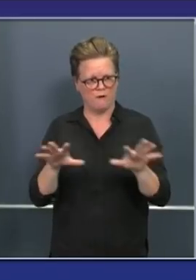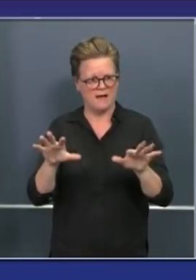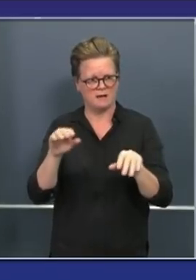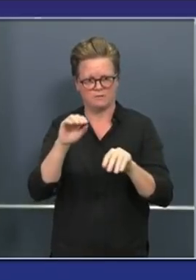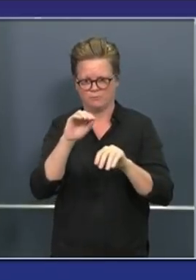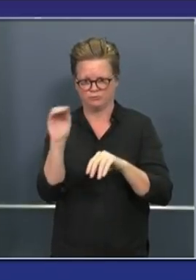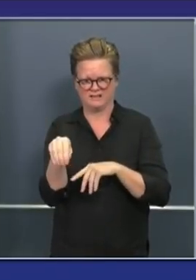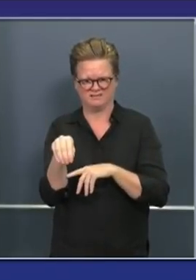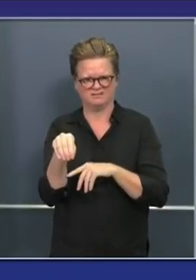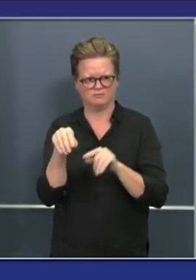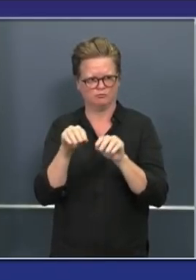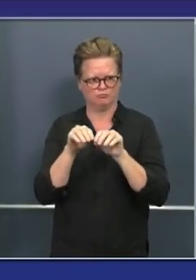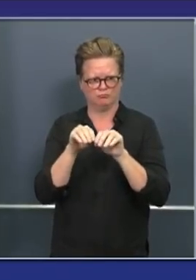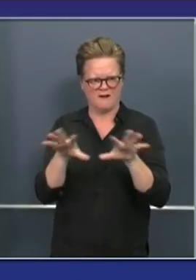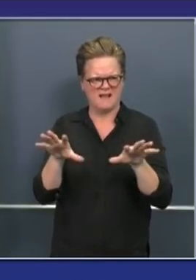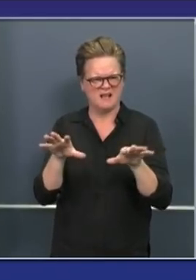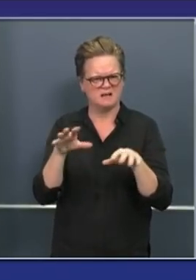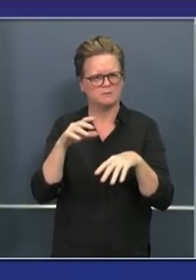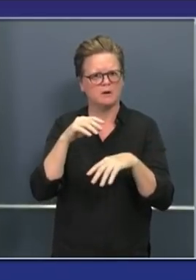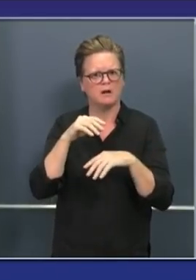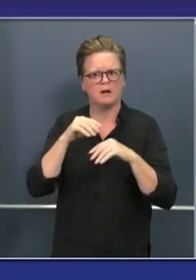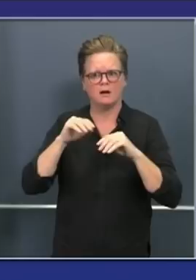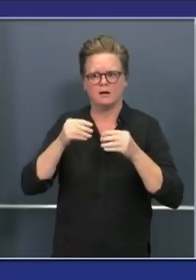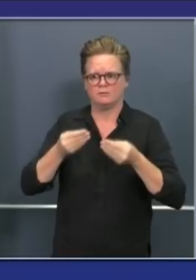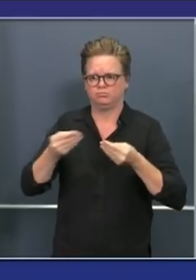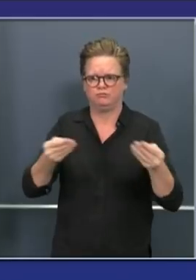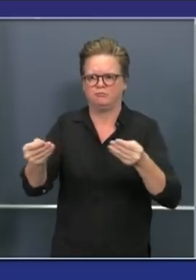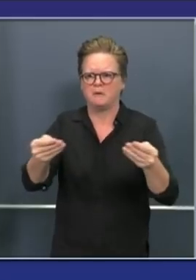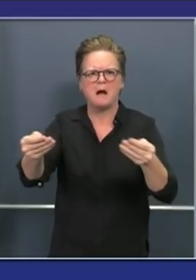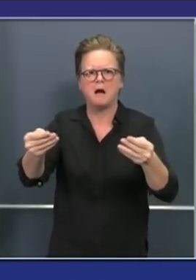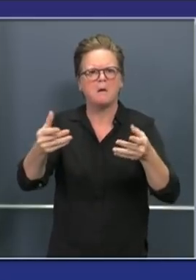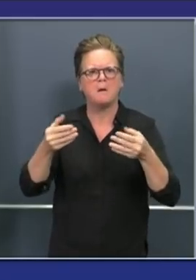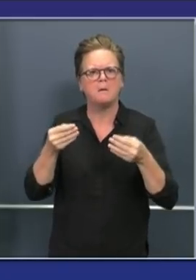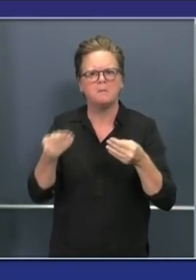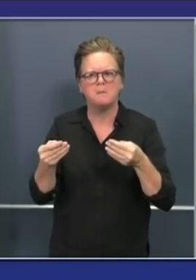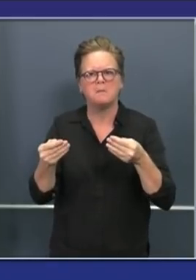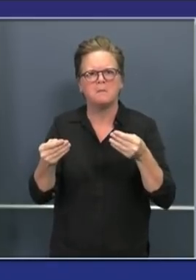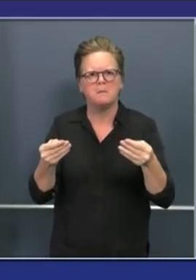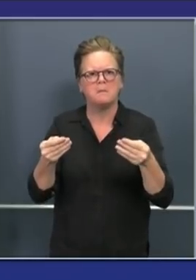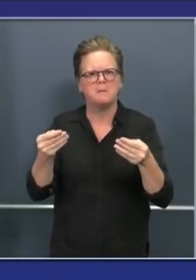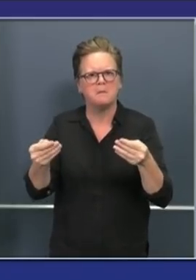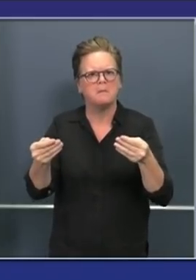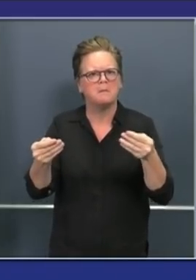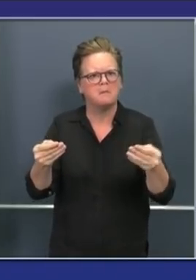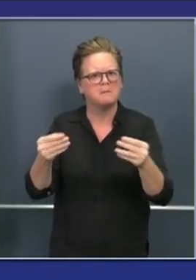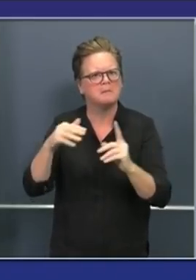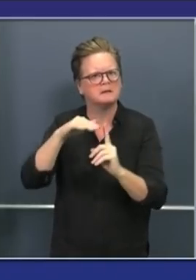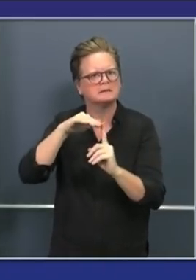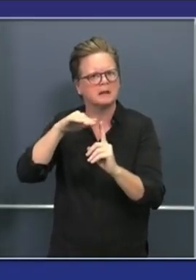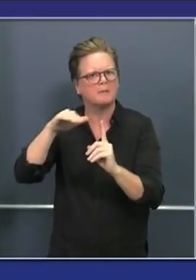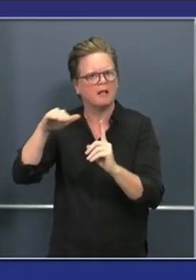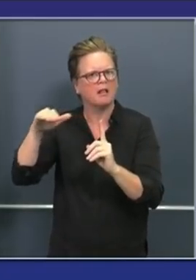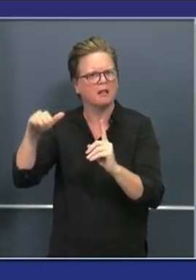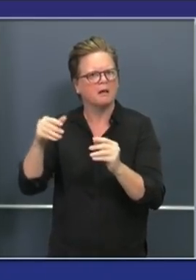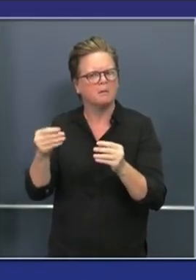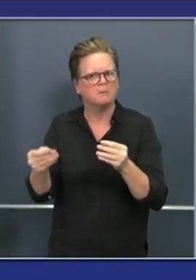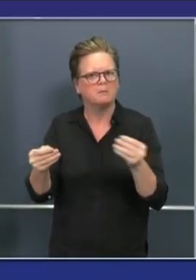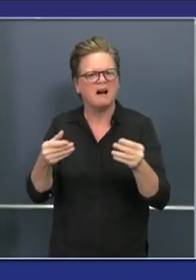ON THAT. BUT SPREAD RATE IS A DIFFERENT WAY OF DESCRIBING IT. IT WAS HIGHER FOR EVERYONE THAT